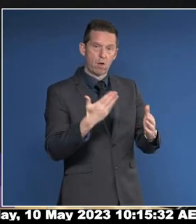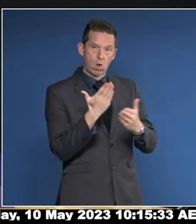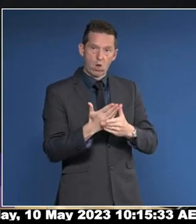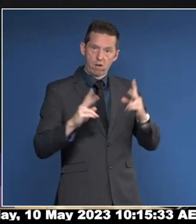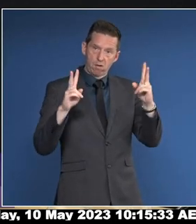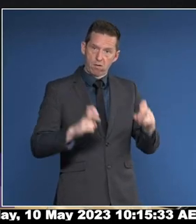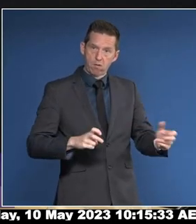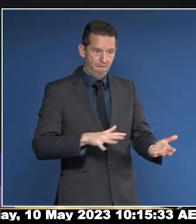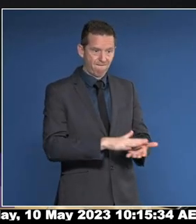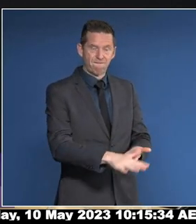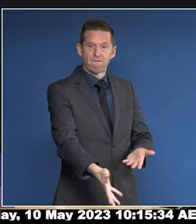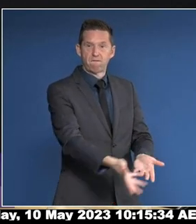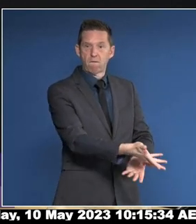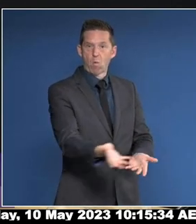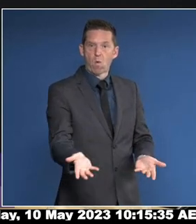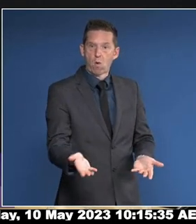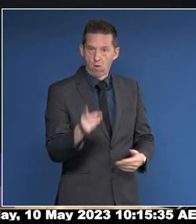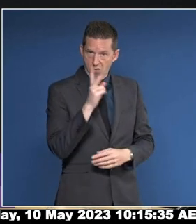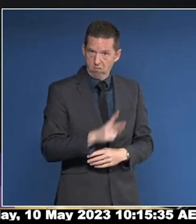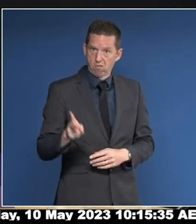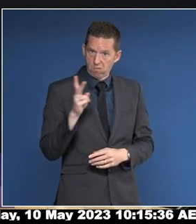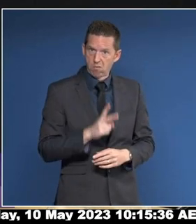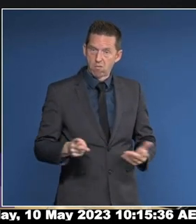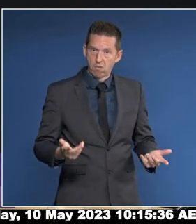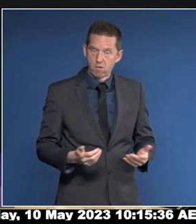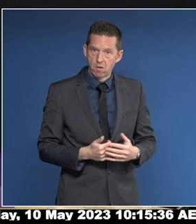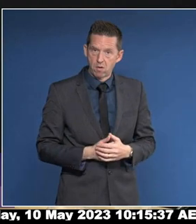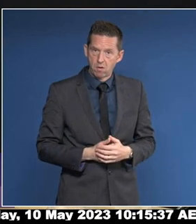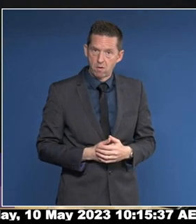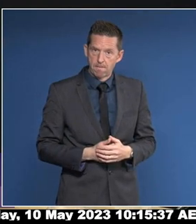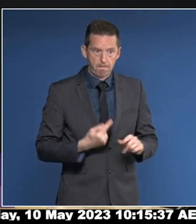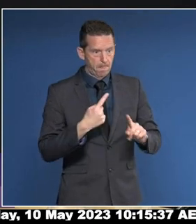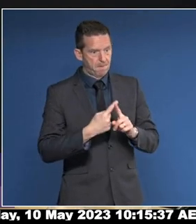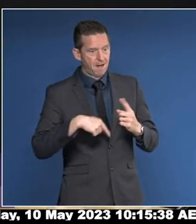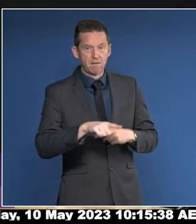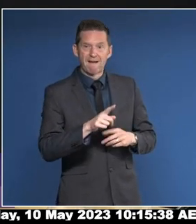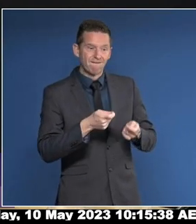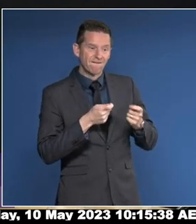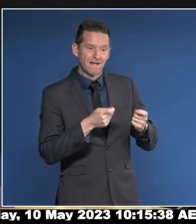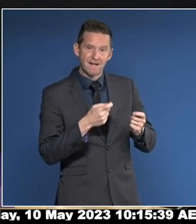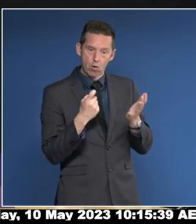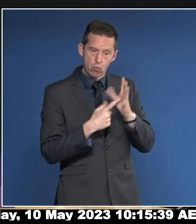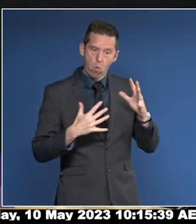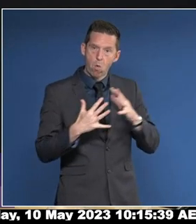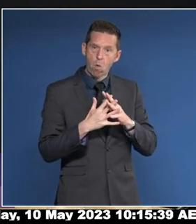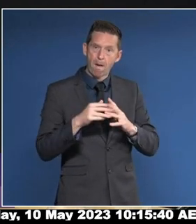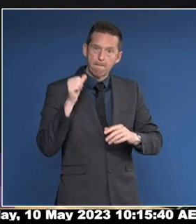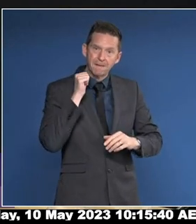And then - and - and they were being fed raw meat, but they couldn't even open the packet.